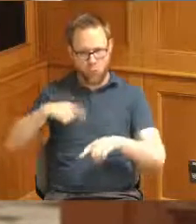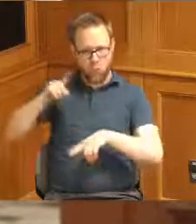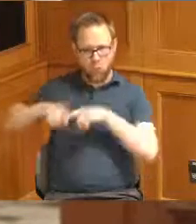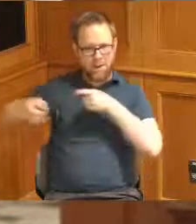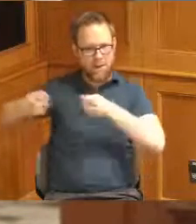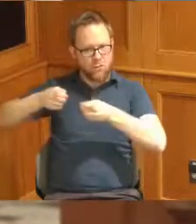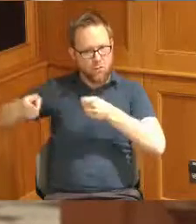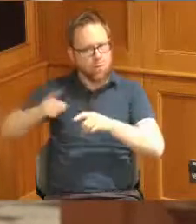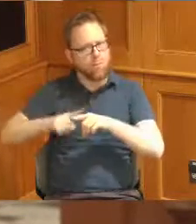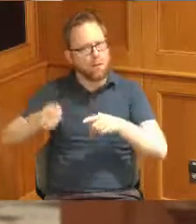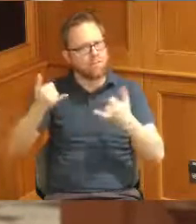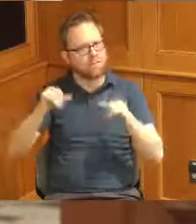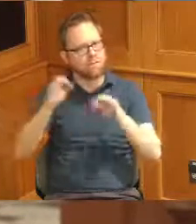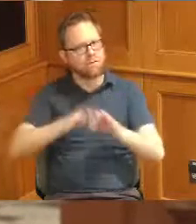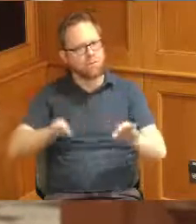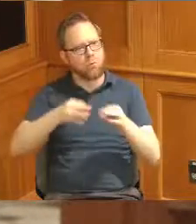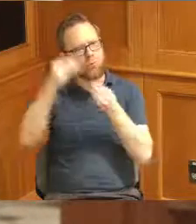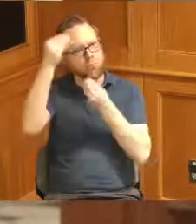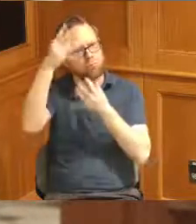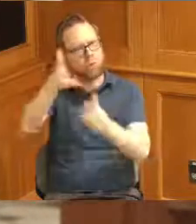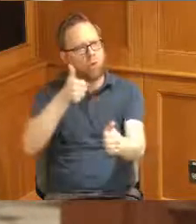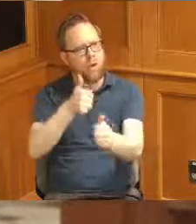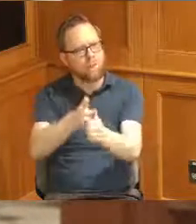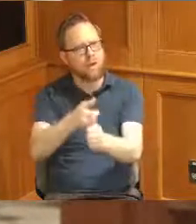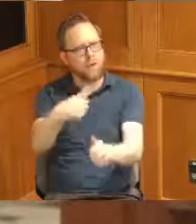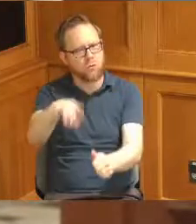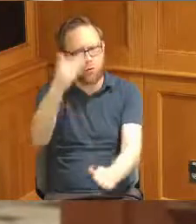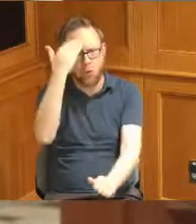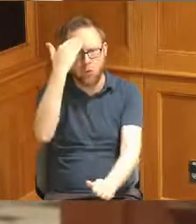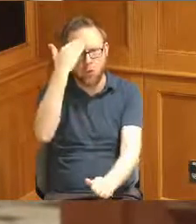to bring your attention to just to make you aware that we had a an issue happen